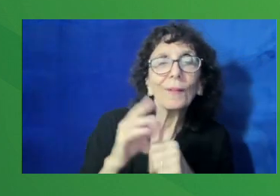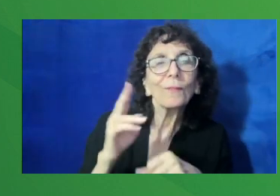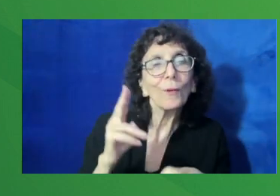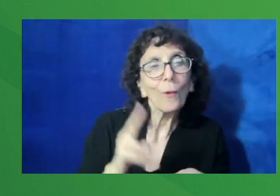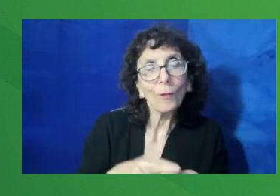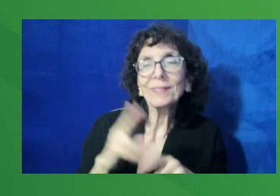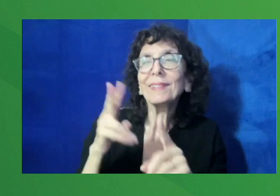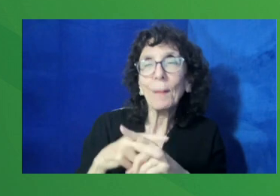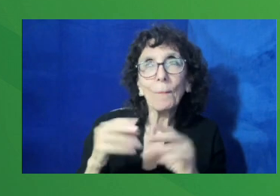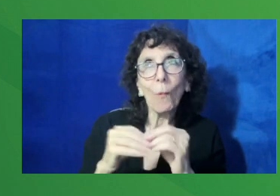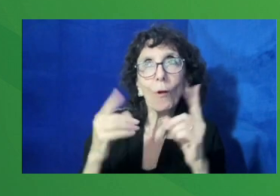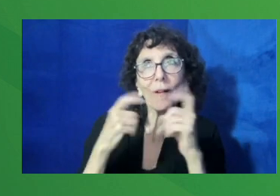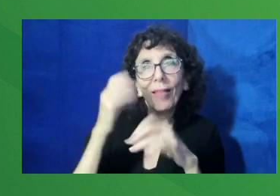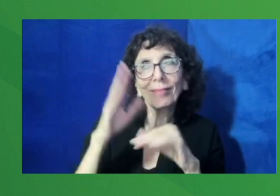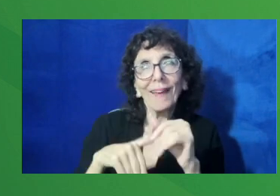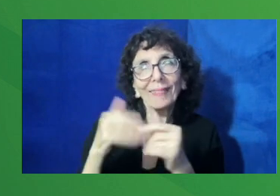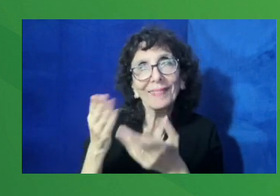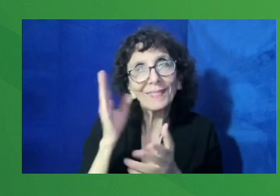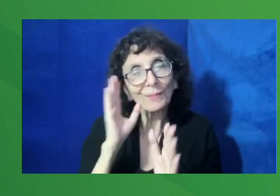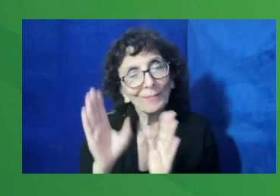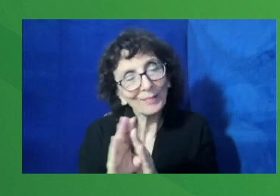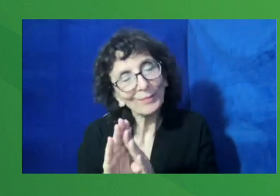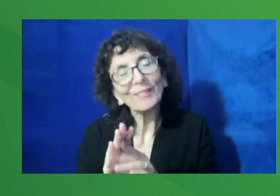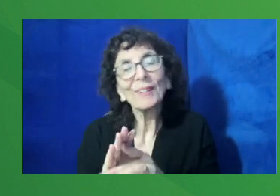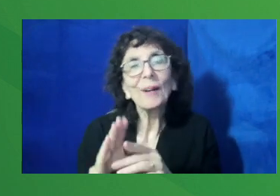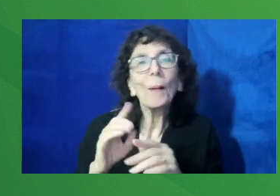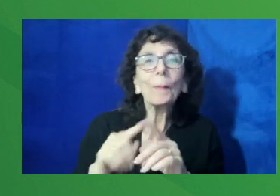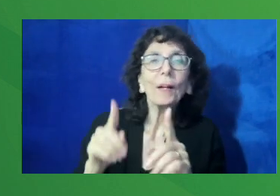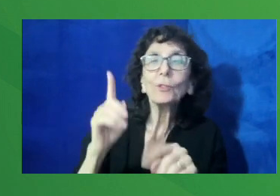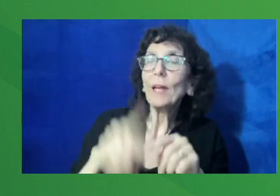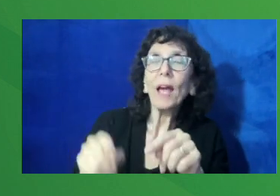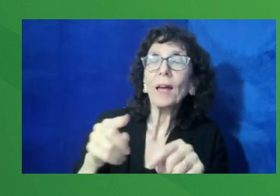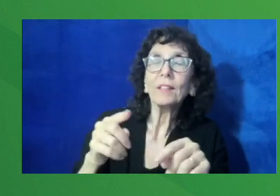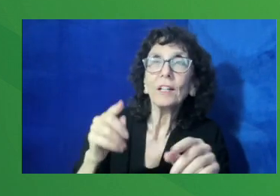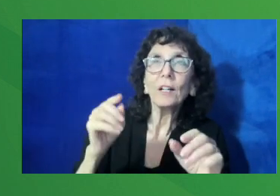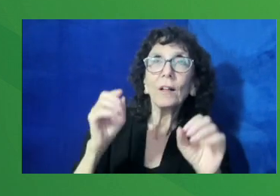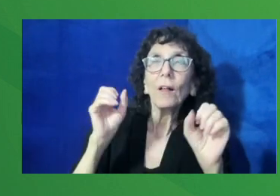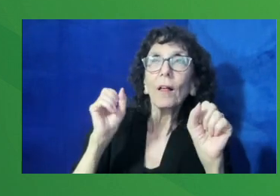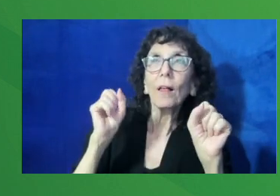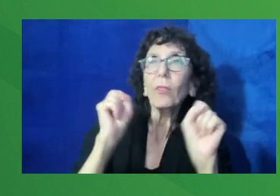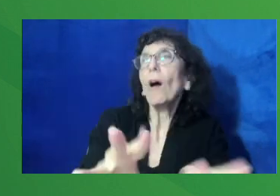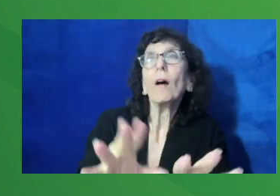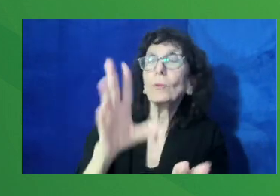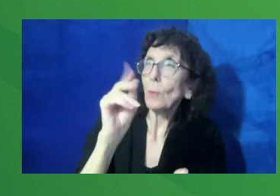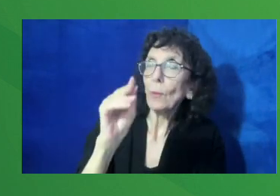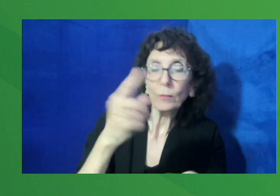before we even talked about the content, the students were tasked, what is important to you